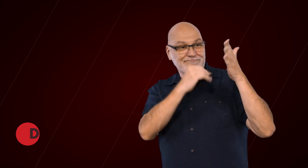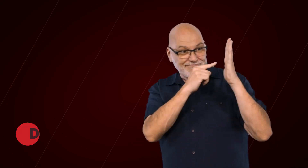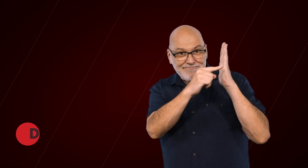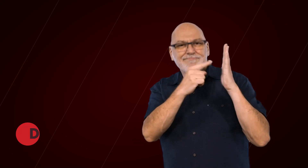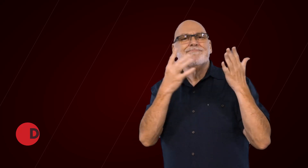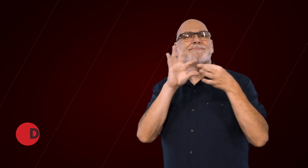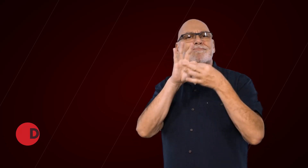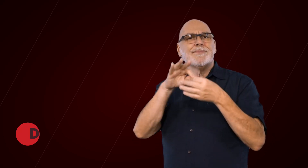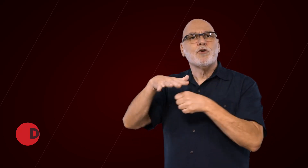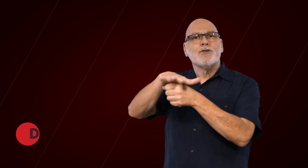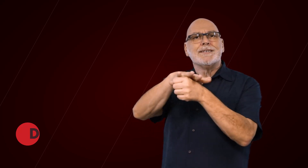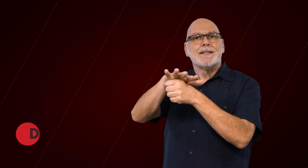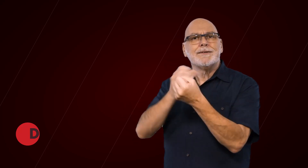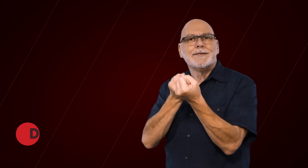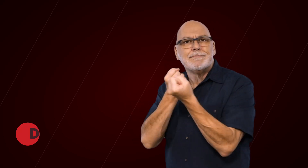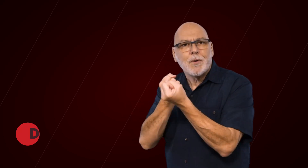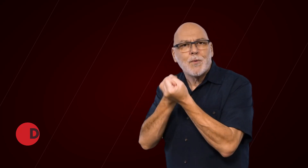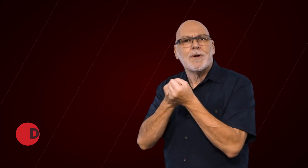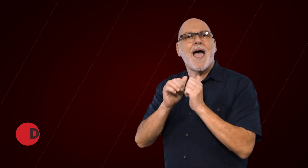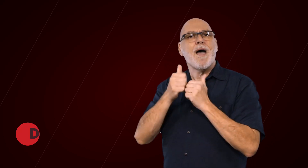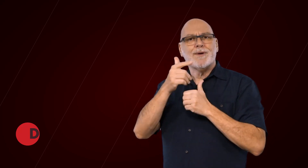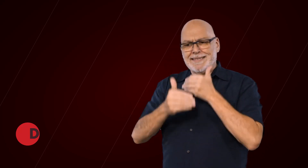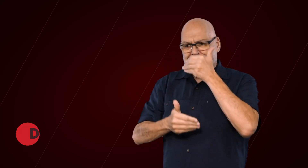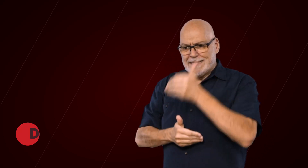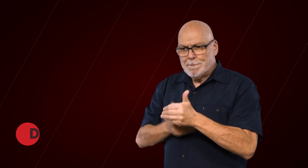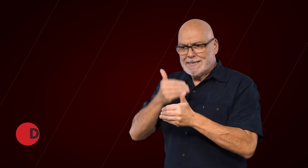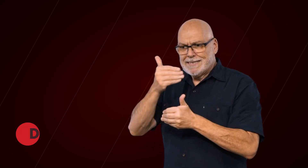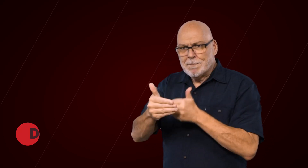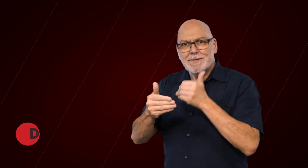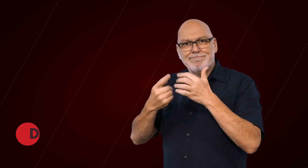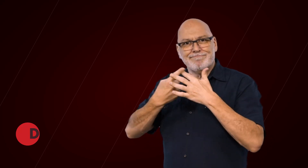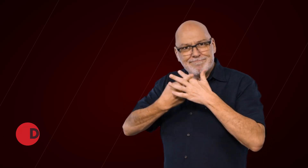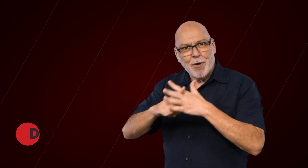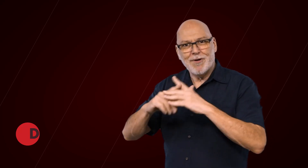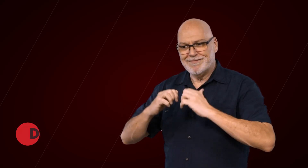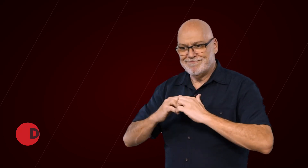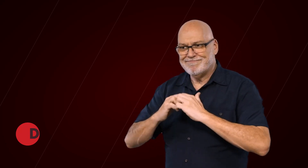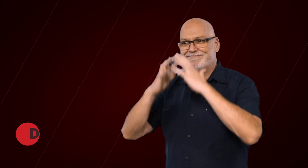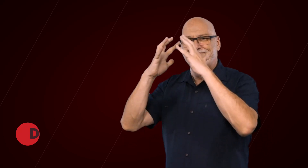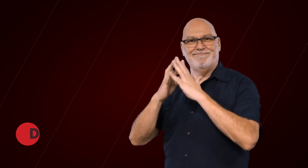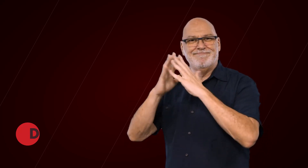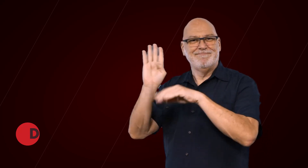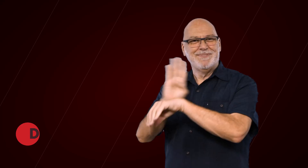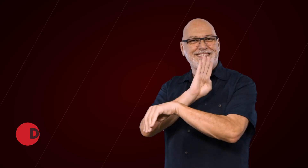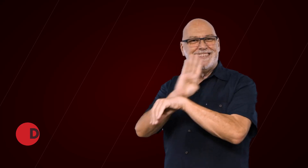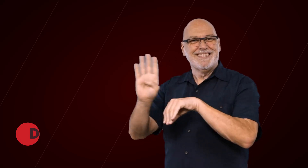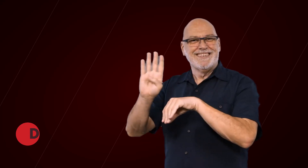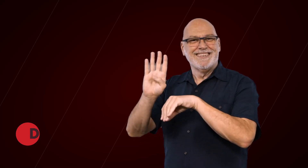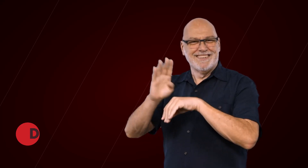regional support and steps to take in starting a business.